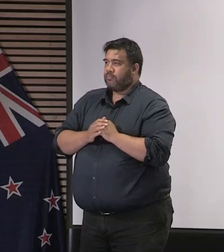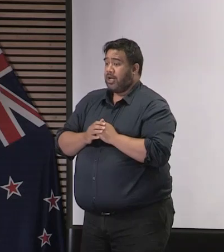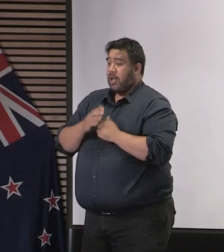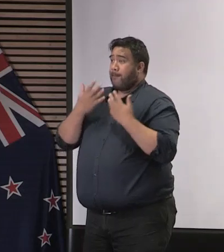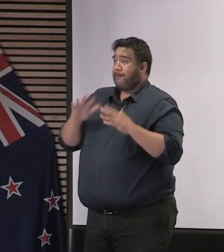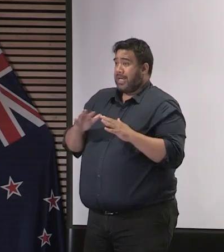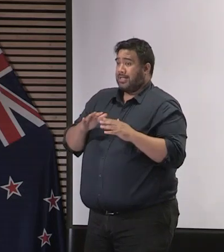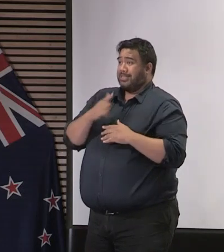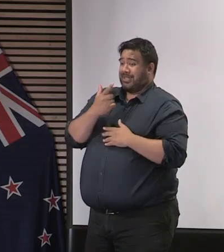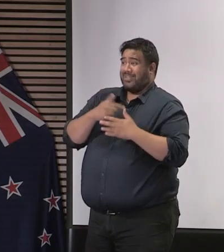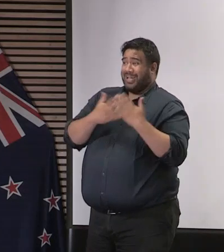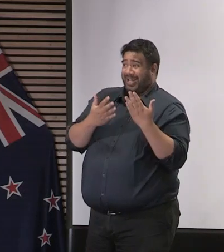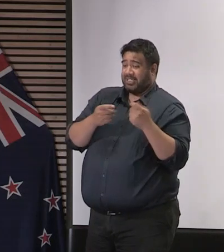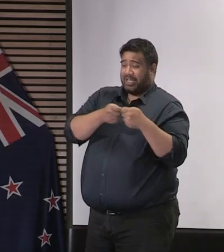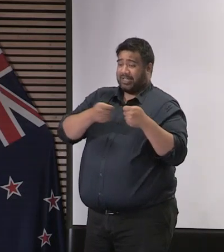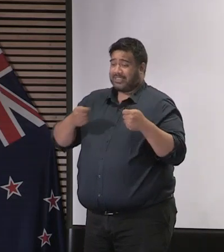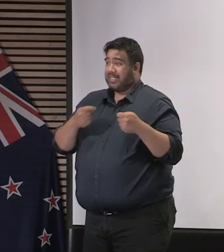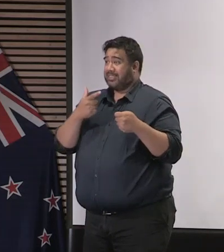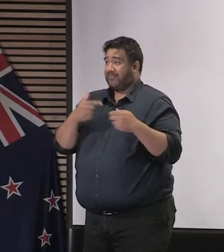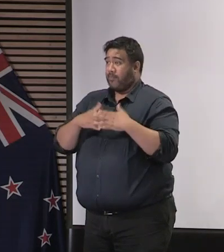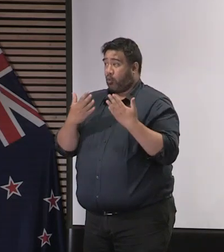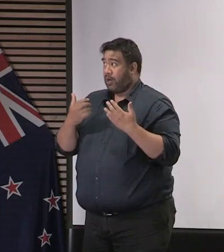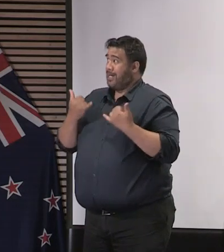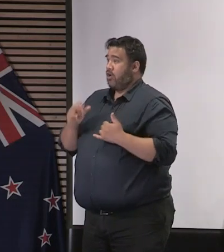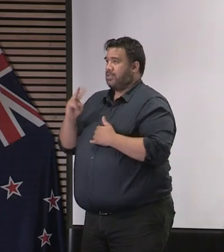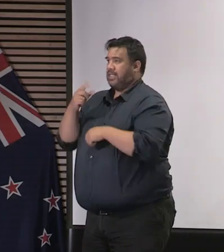alert level 4 measures. This